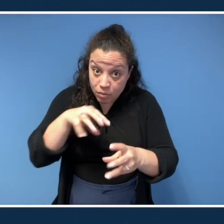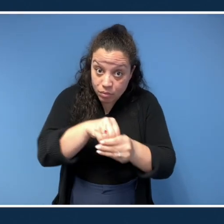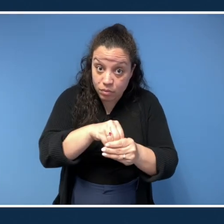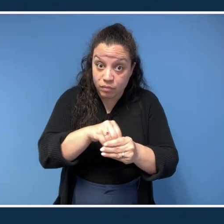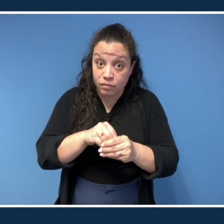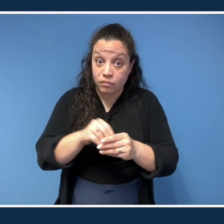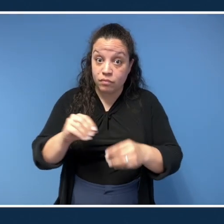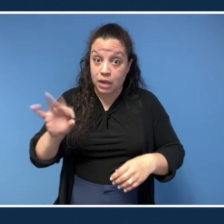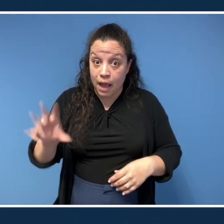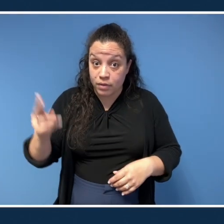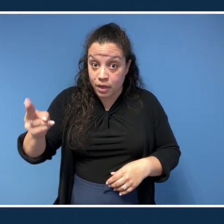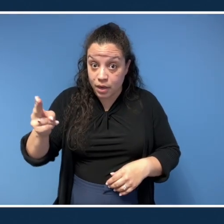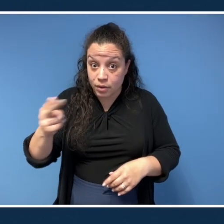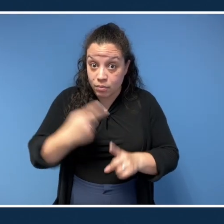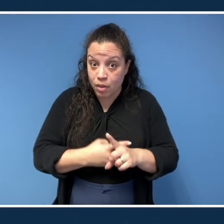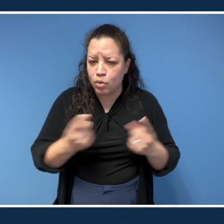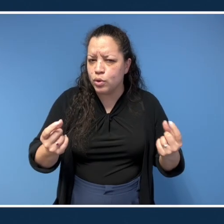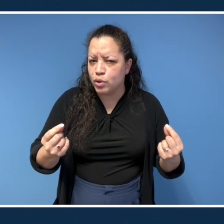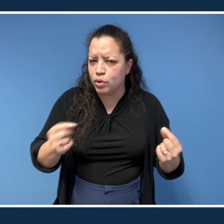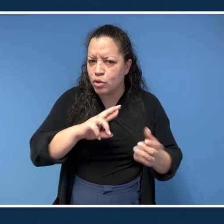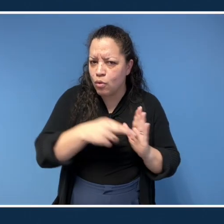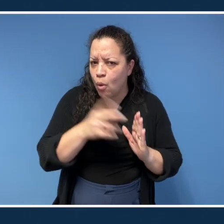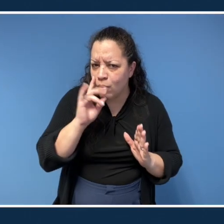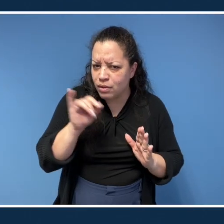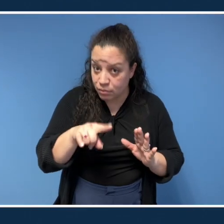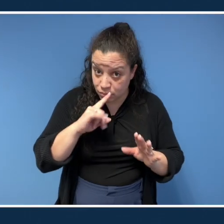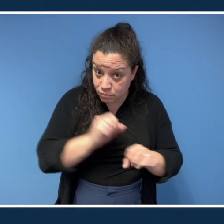well, are you doing some of the lifting? I'm often very mindful of that. You know,